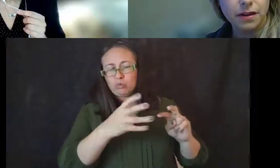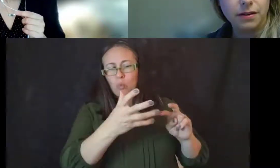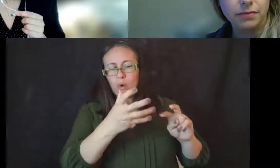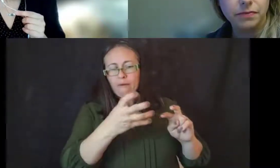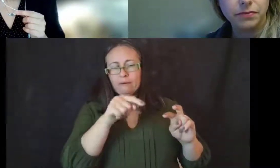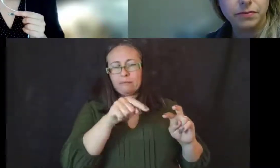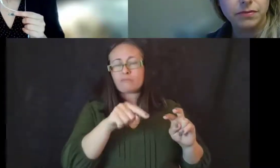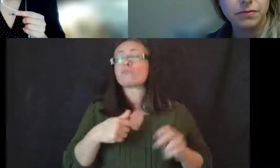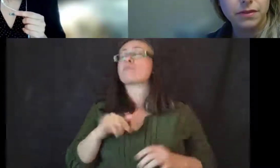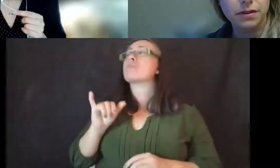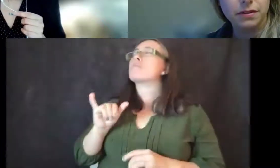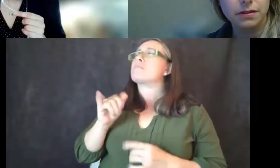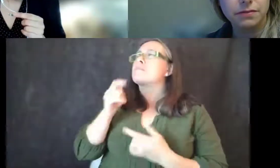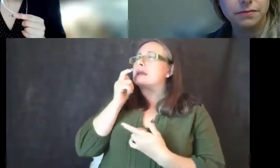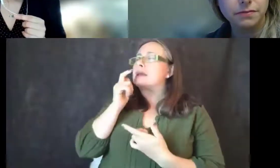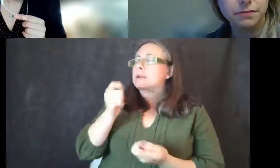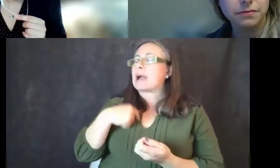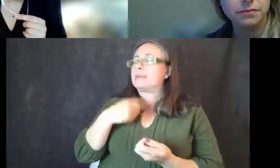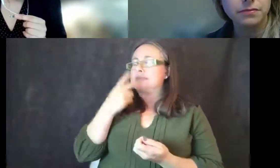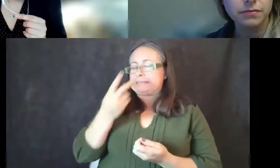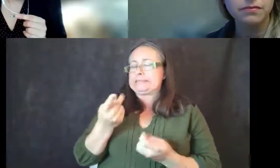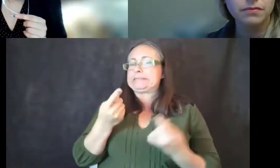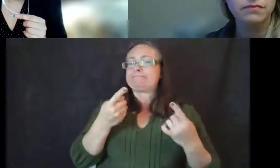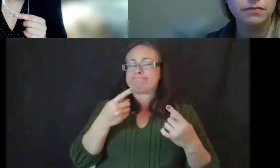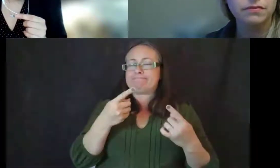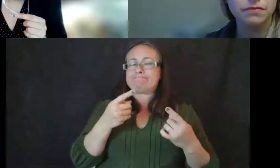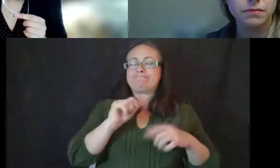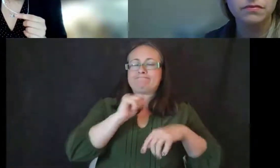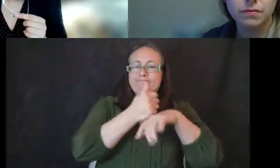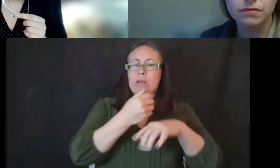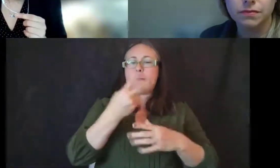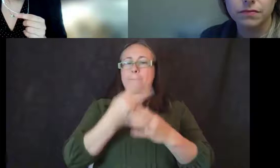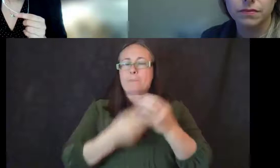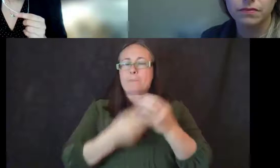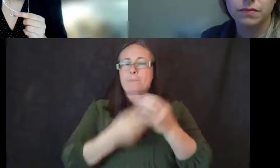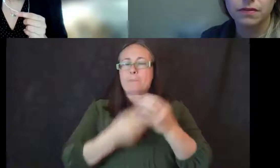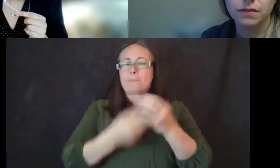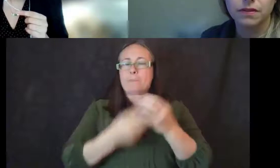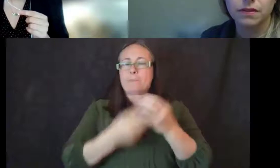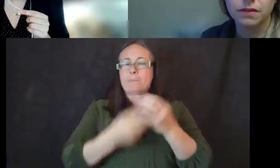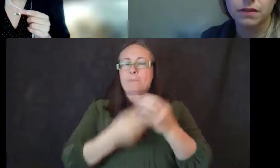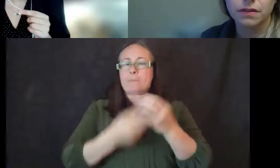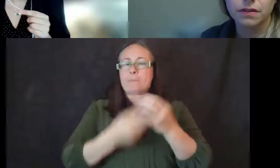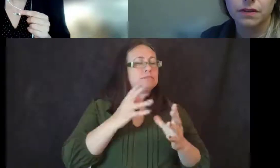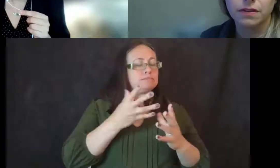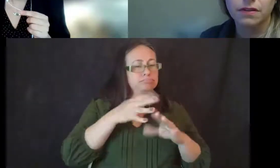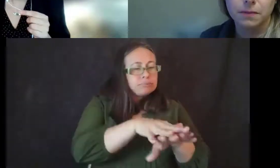because I've seen it done both ways, incorporated in aim by aim and then another section of …